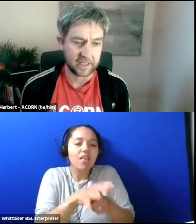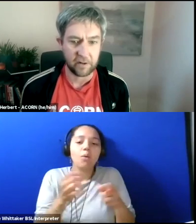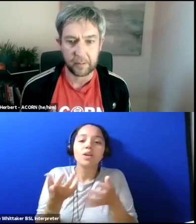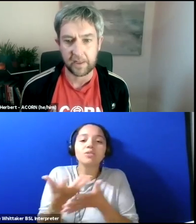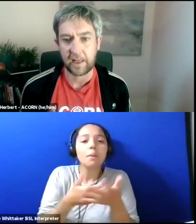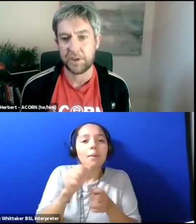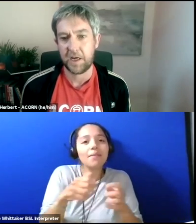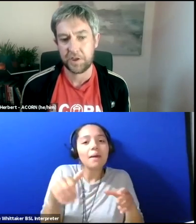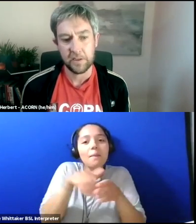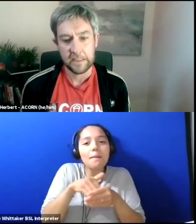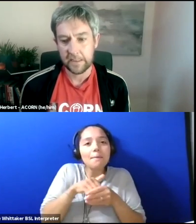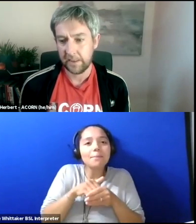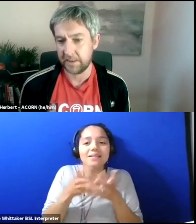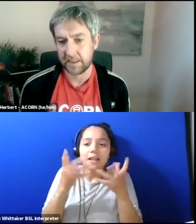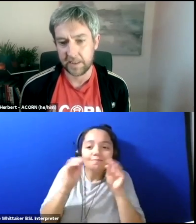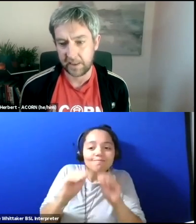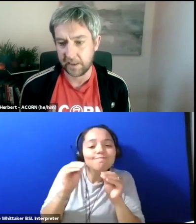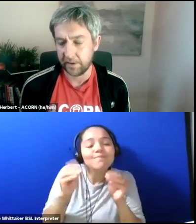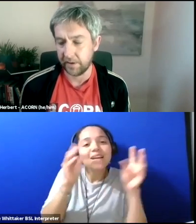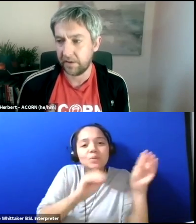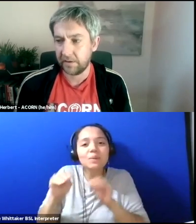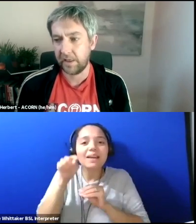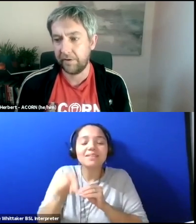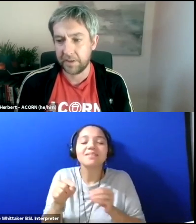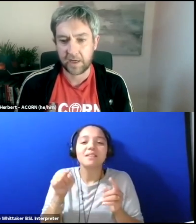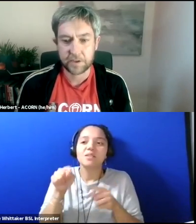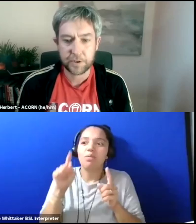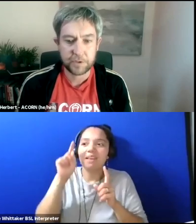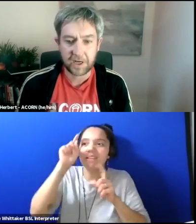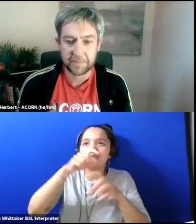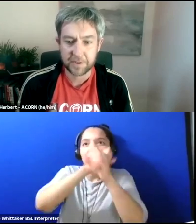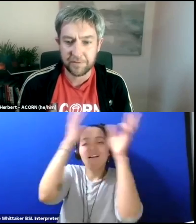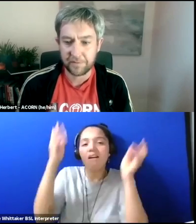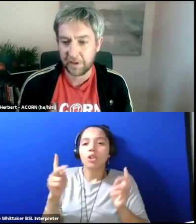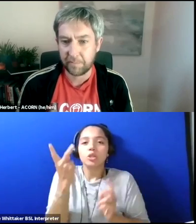part of our political education is this idea that there is two types of